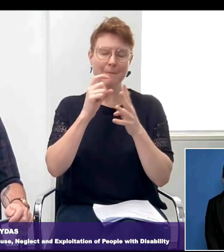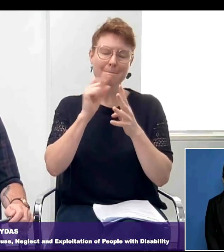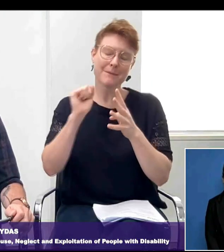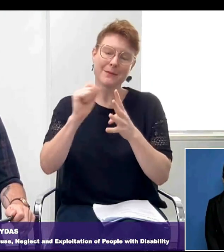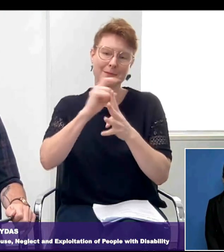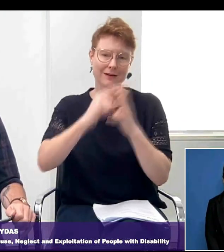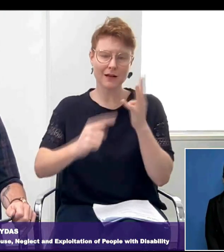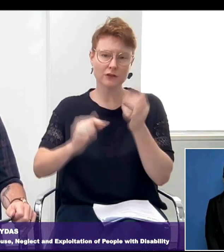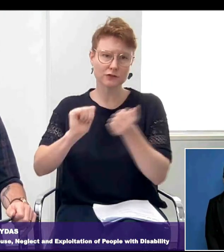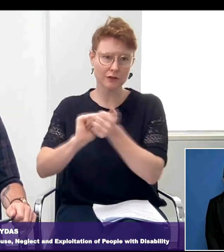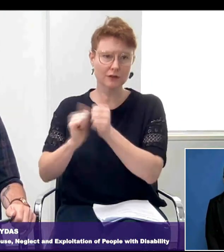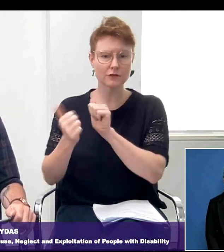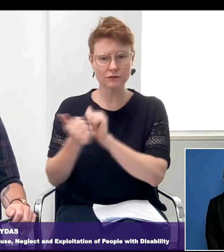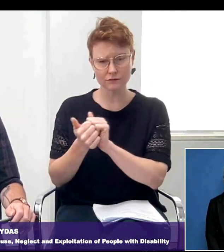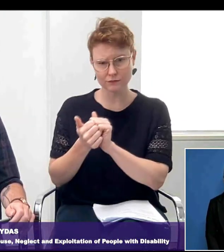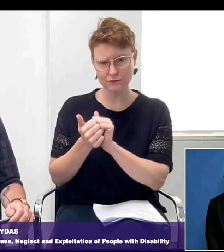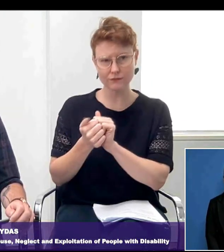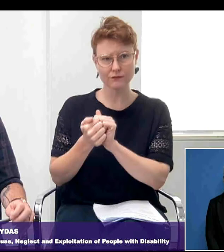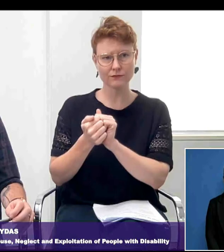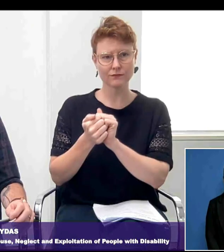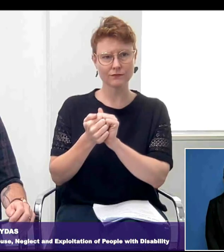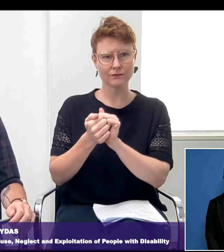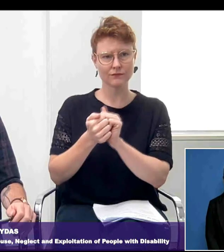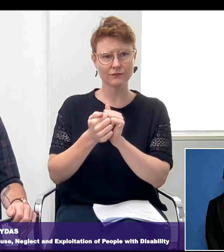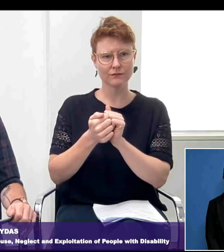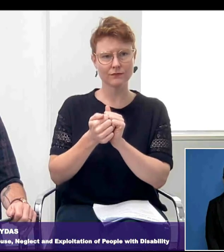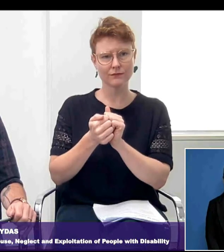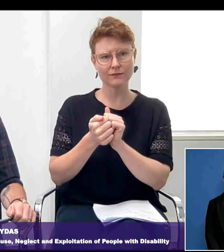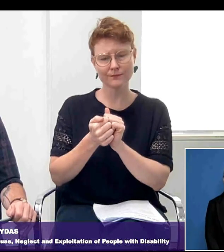to make sure that they are able to work with their disabled colleagues.